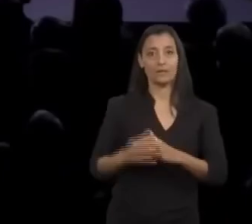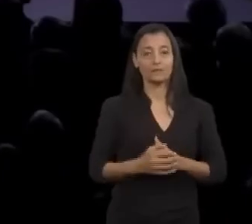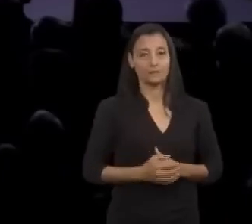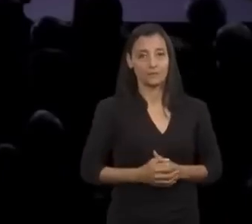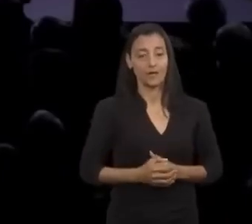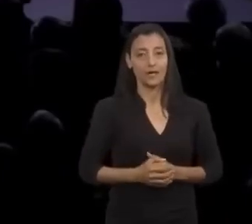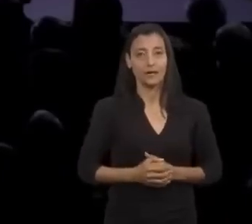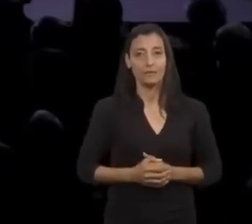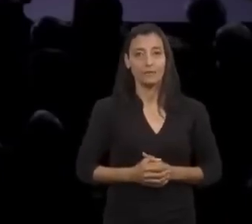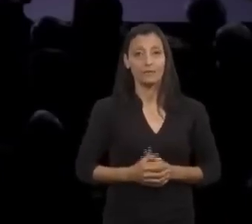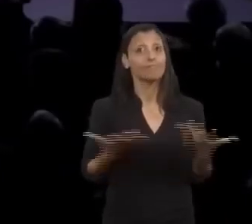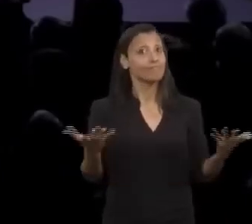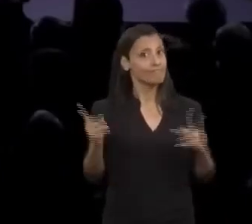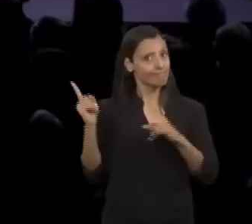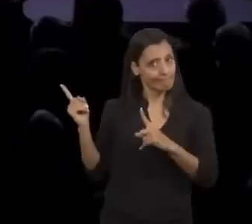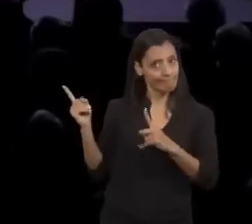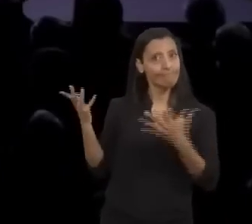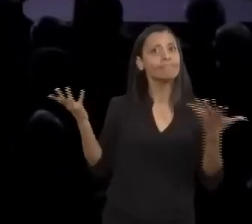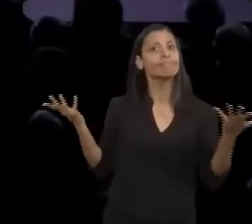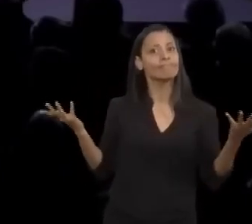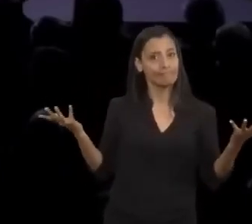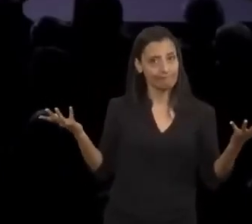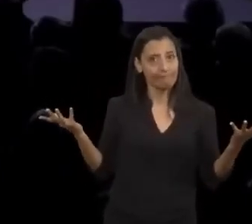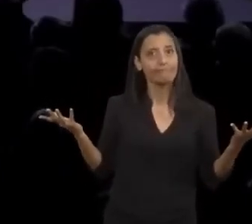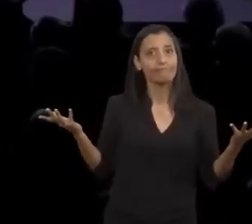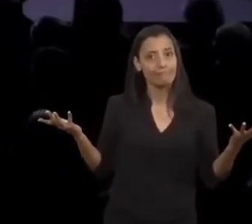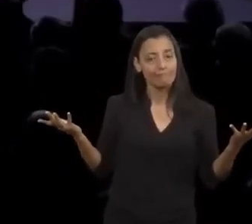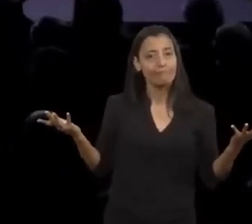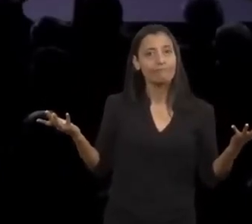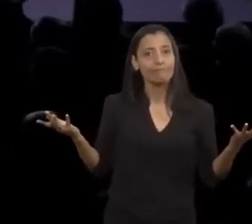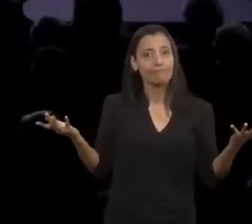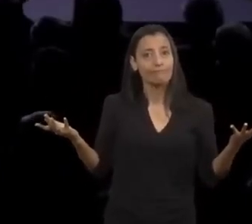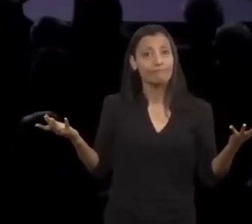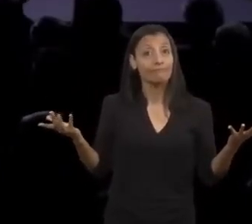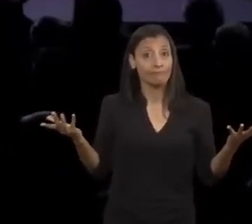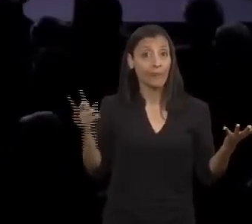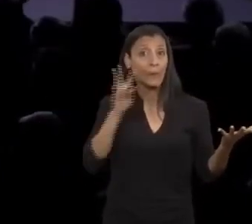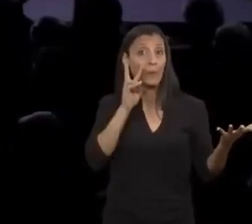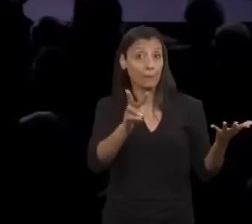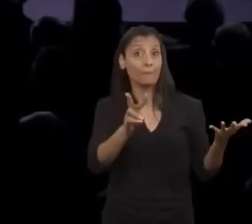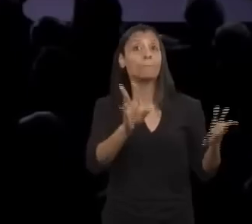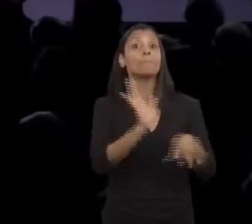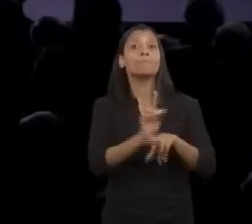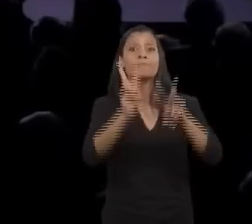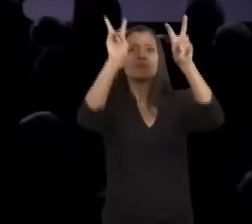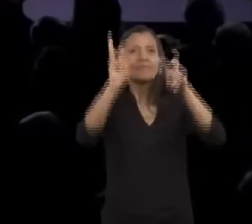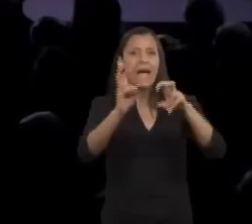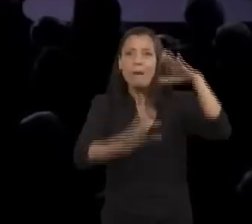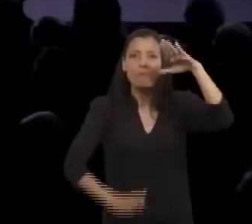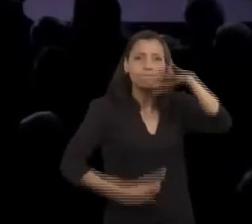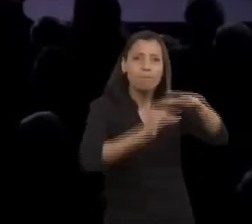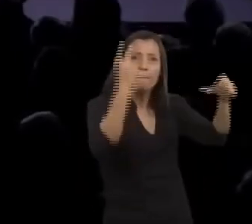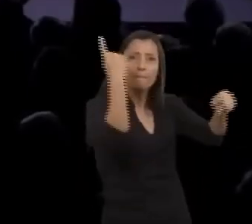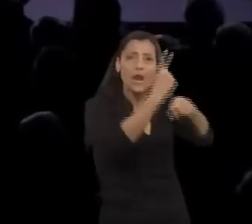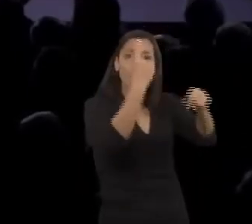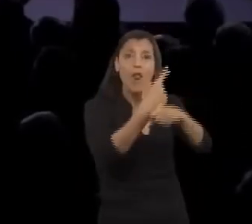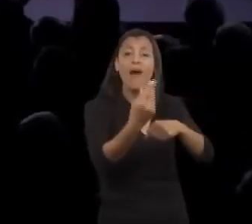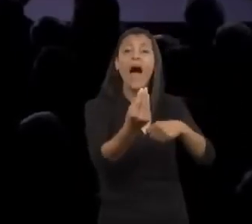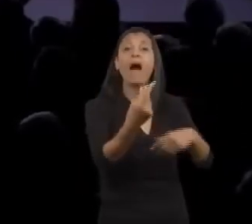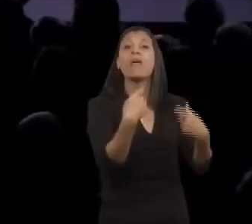That is, where the consumption vector depends on all the economic prices.